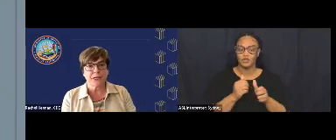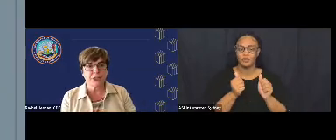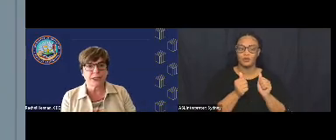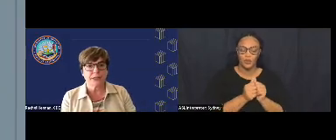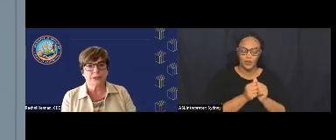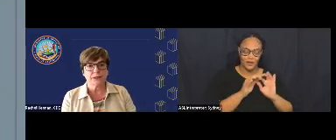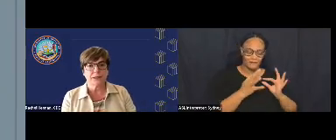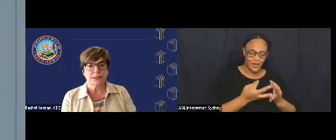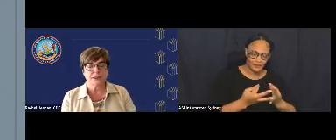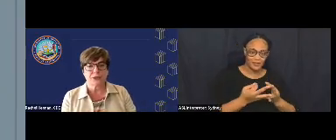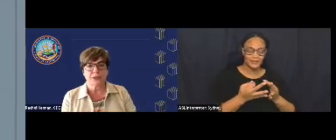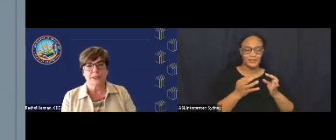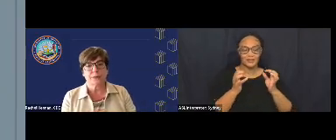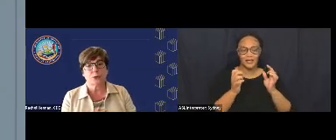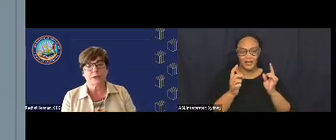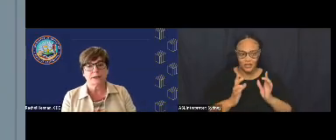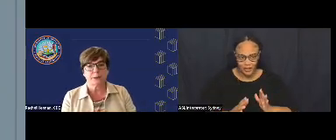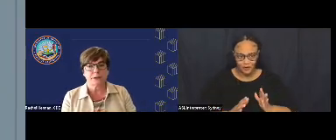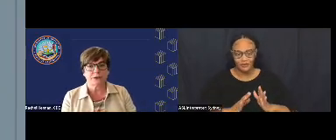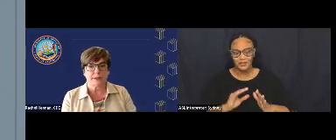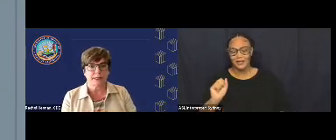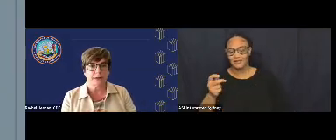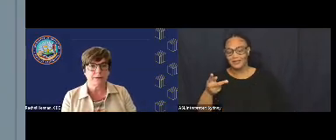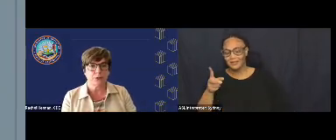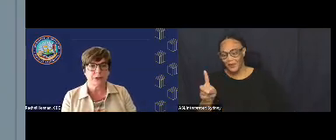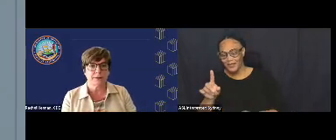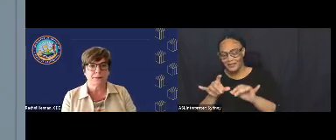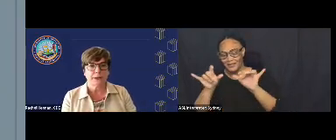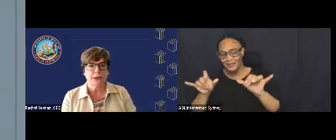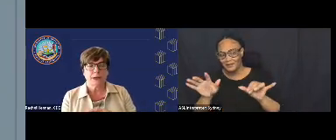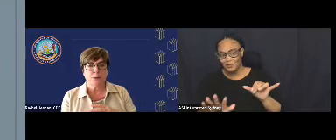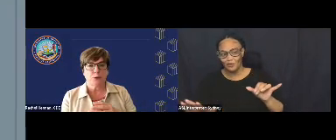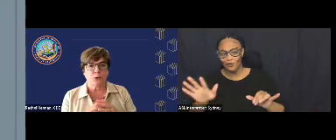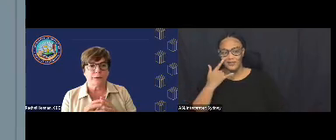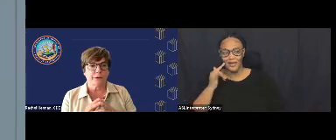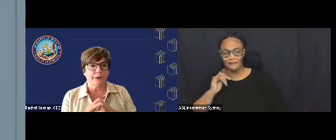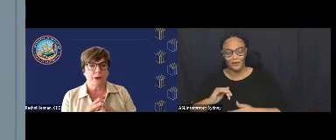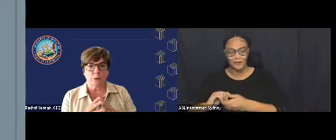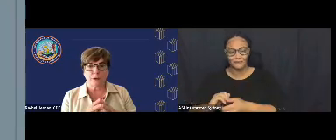our educators, and special ed support systems across California. Moreover,